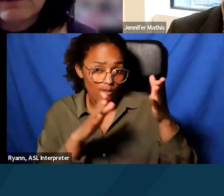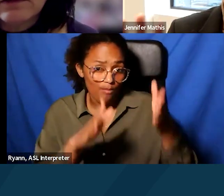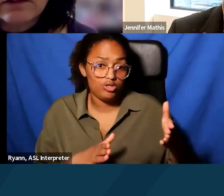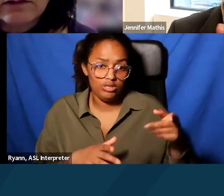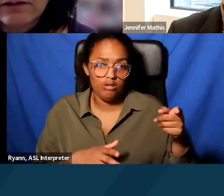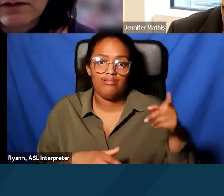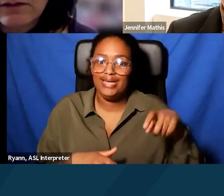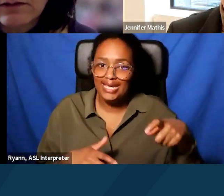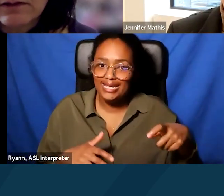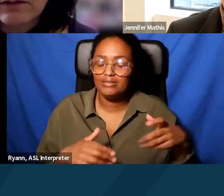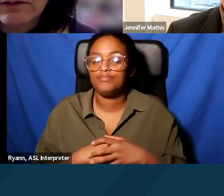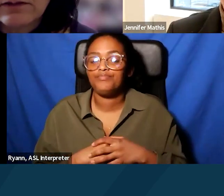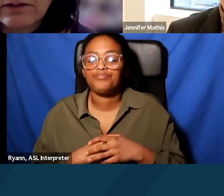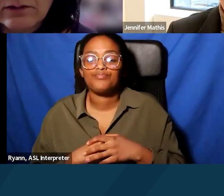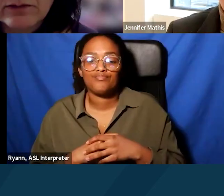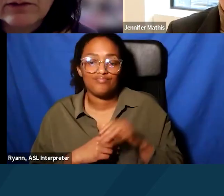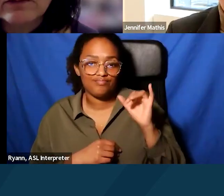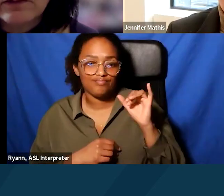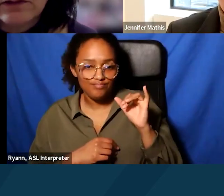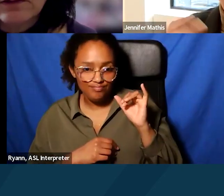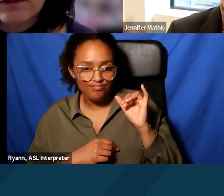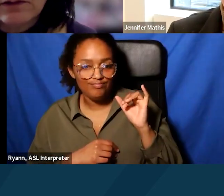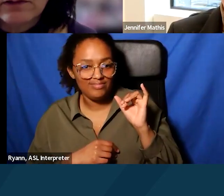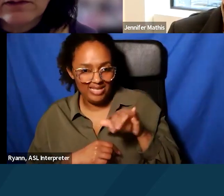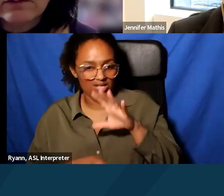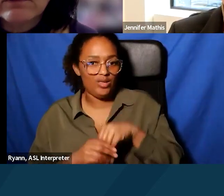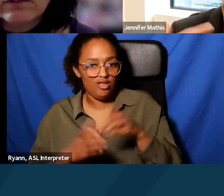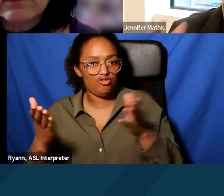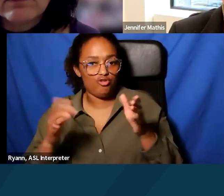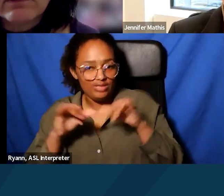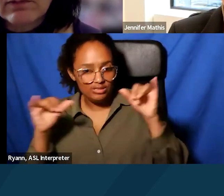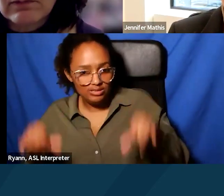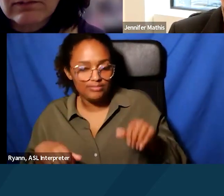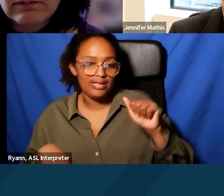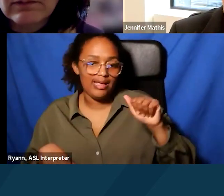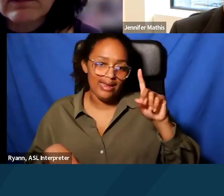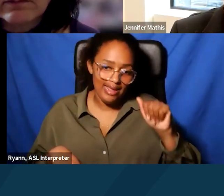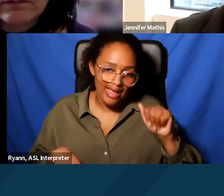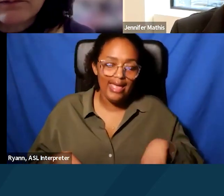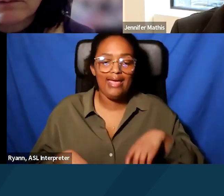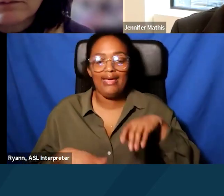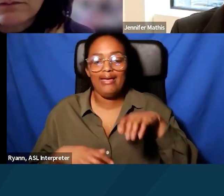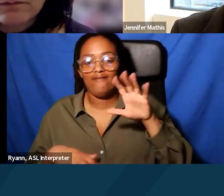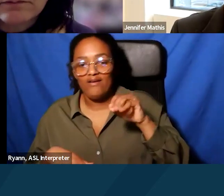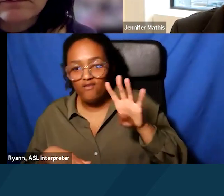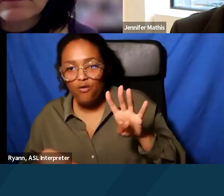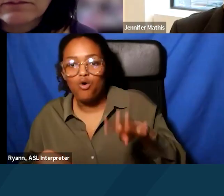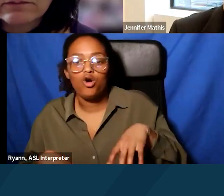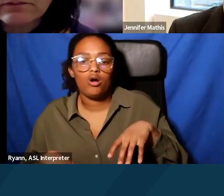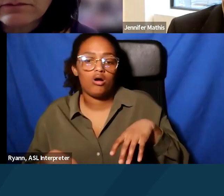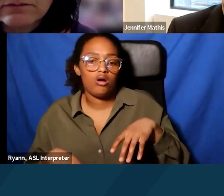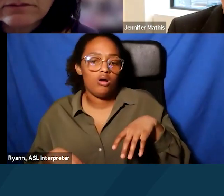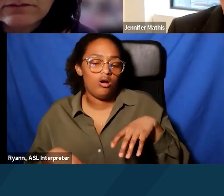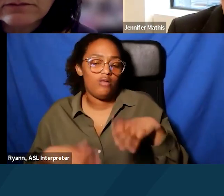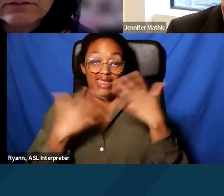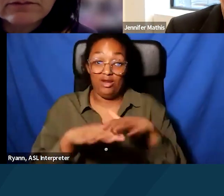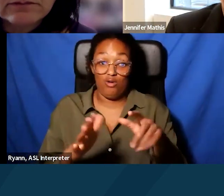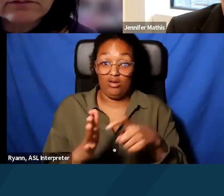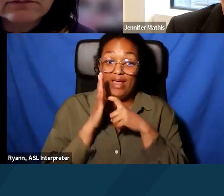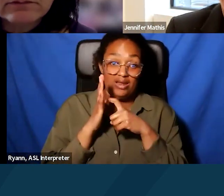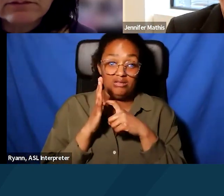something that the service systems do, the ADA and 504, the integration mandates don't change,